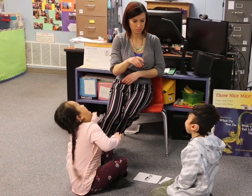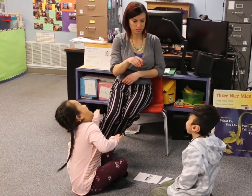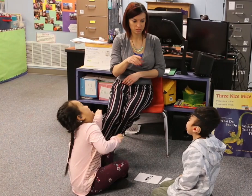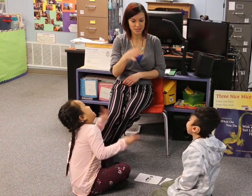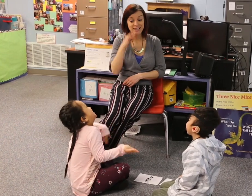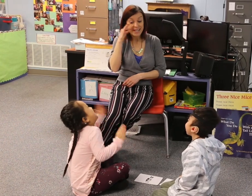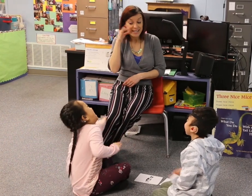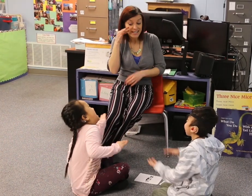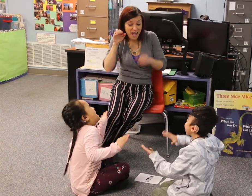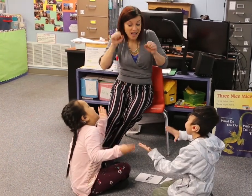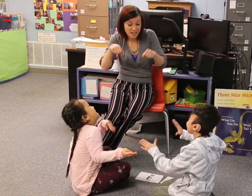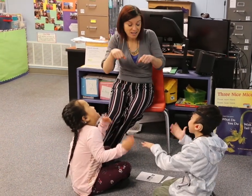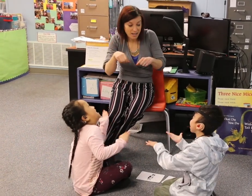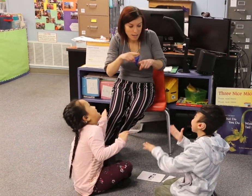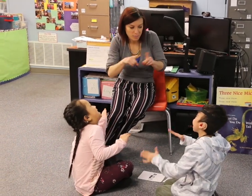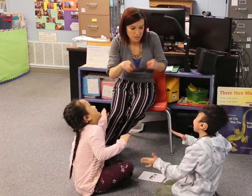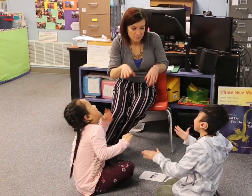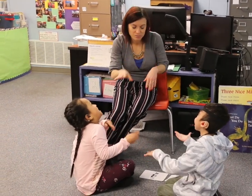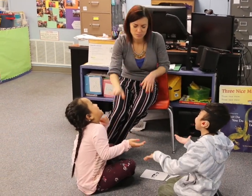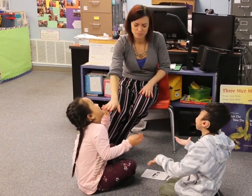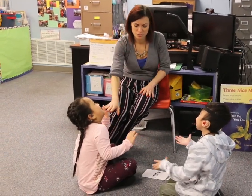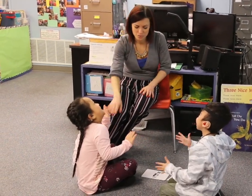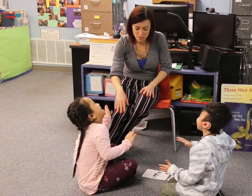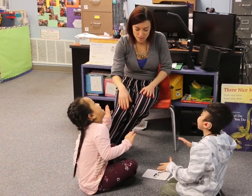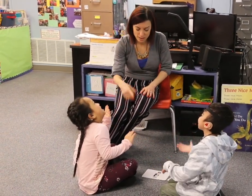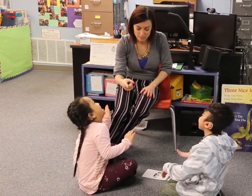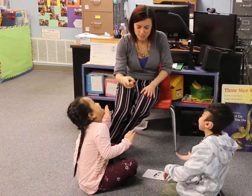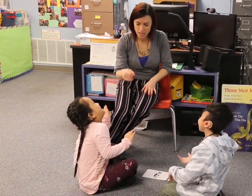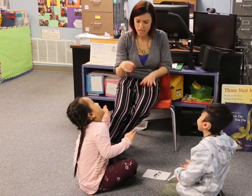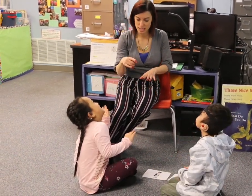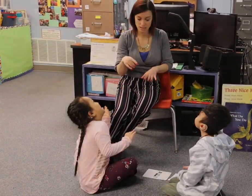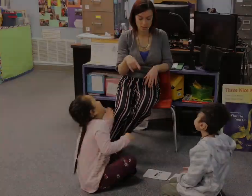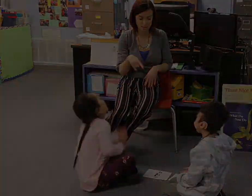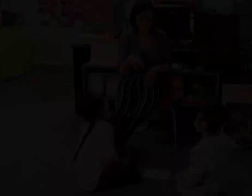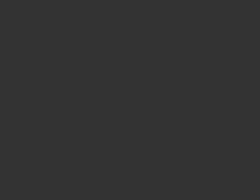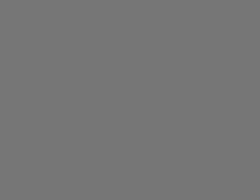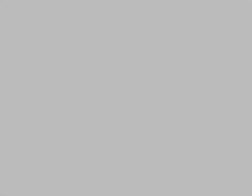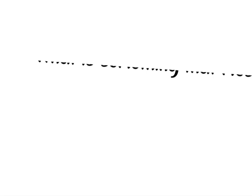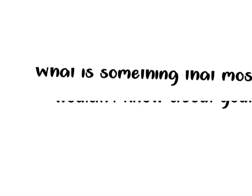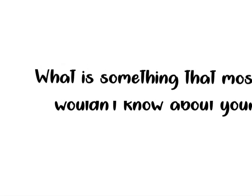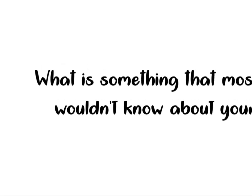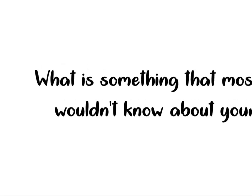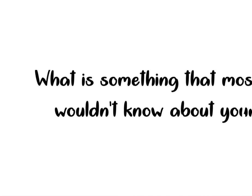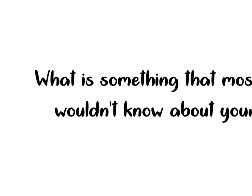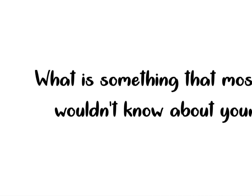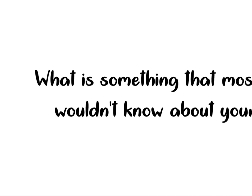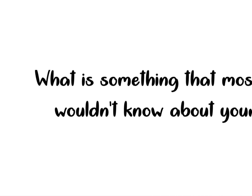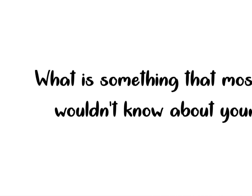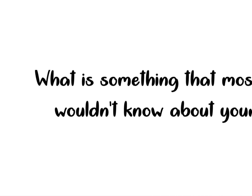seems tough or frustrating we can remember those moments